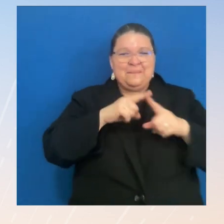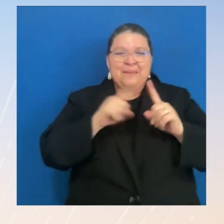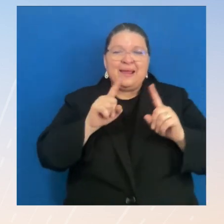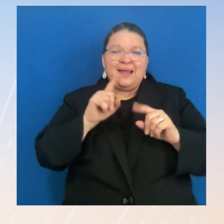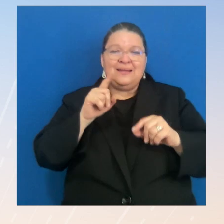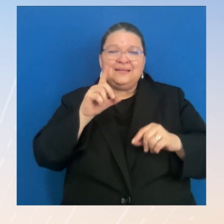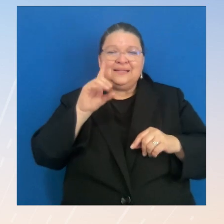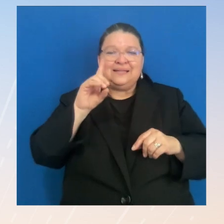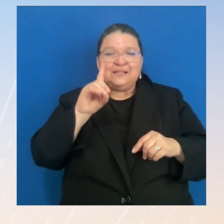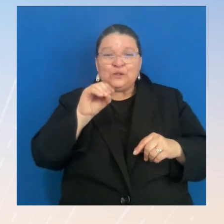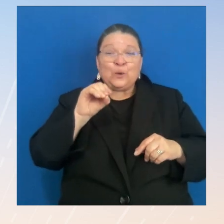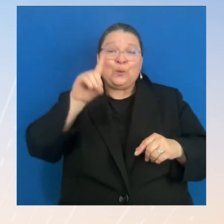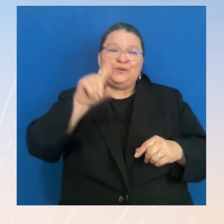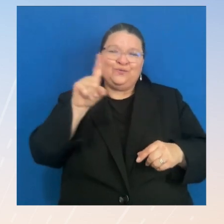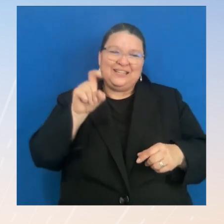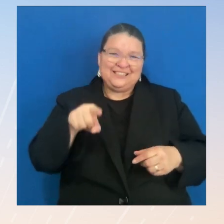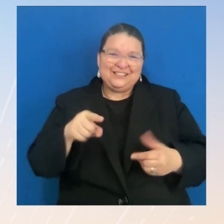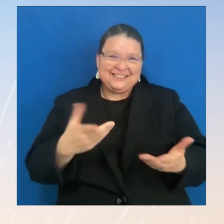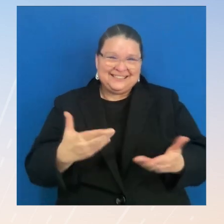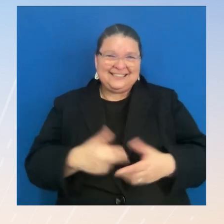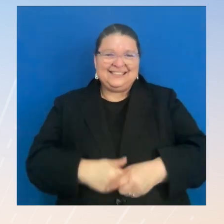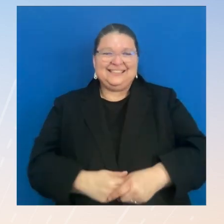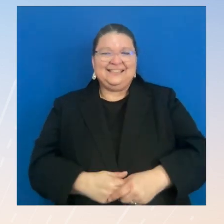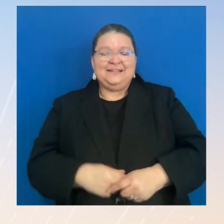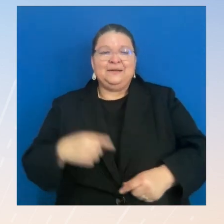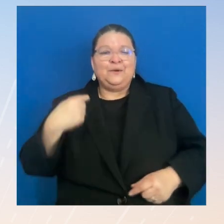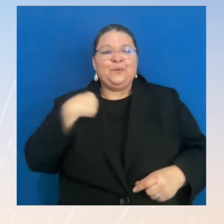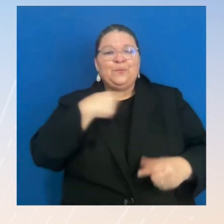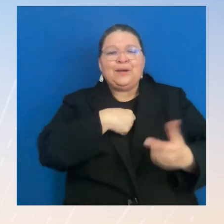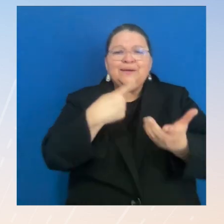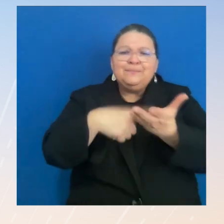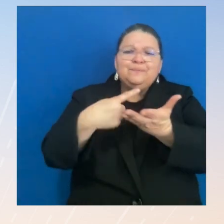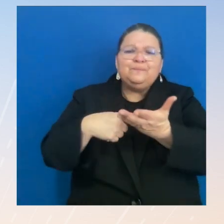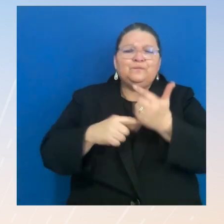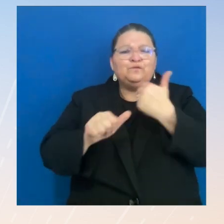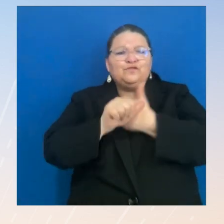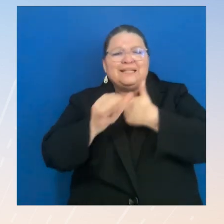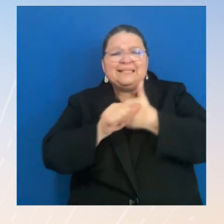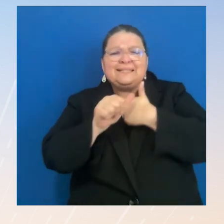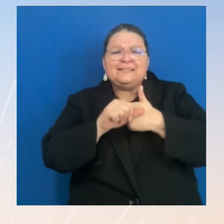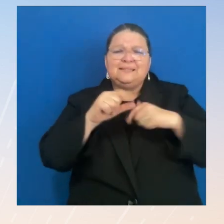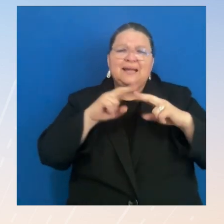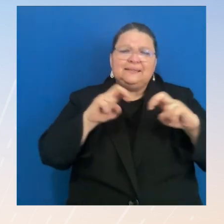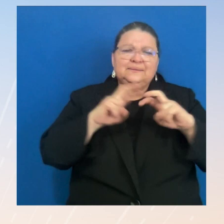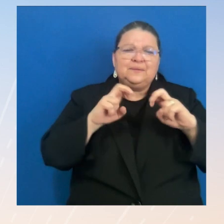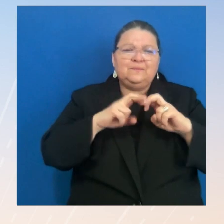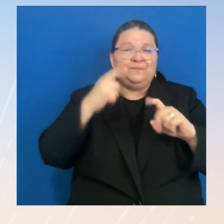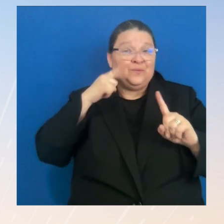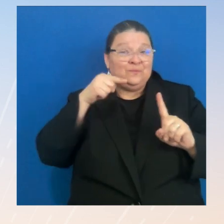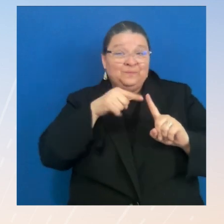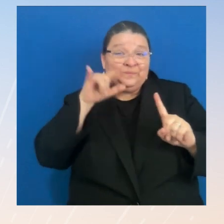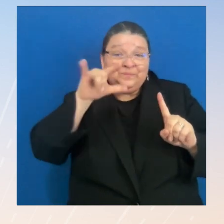about the risk assessment as it relates to the planes -- but they make assessments about what to provide to be most effective,